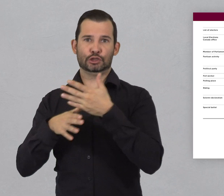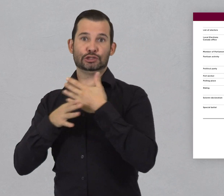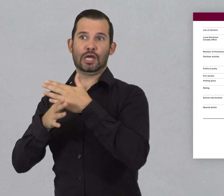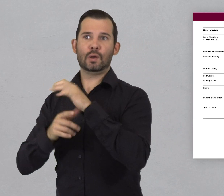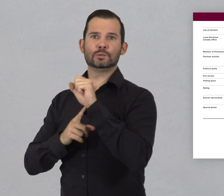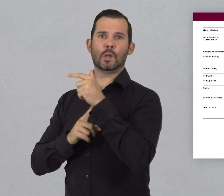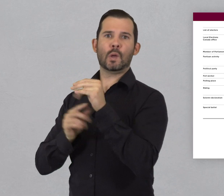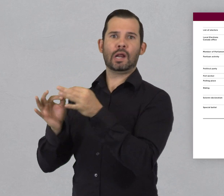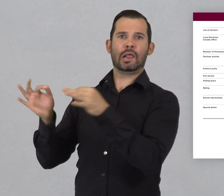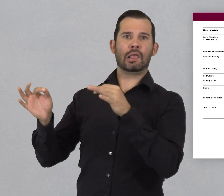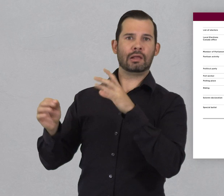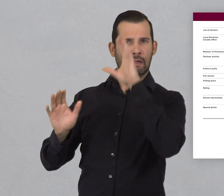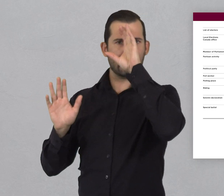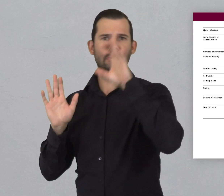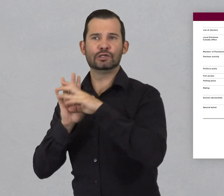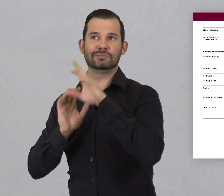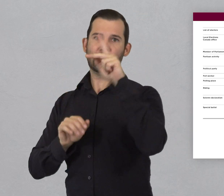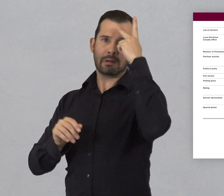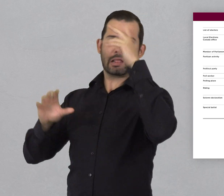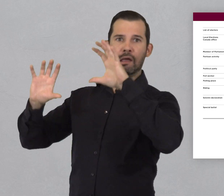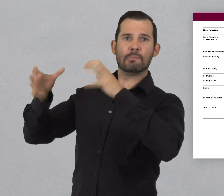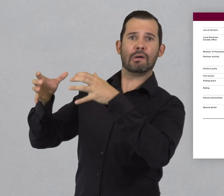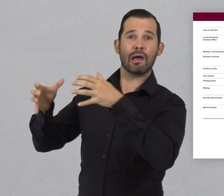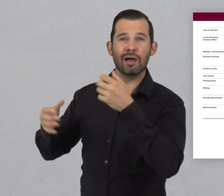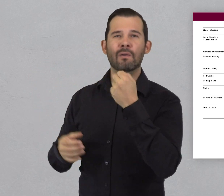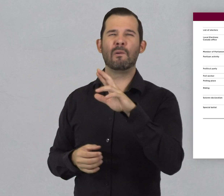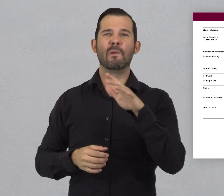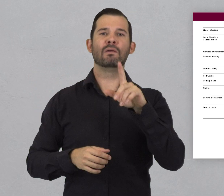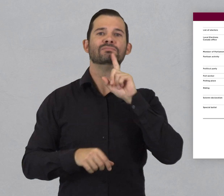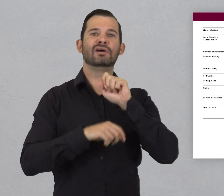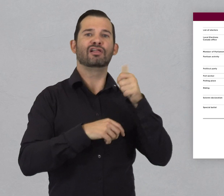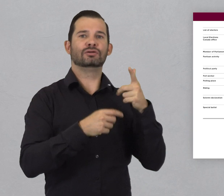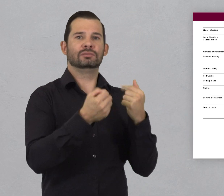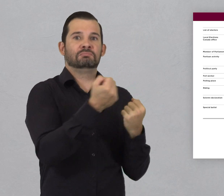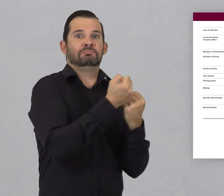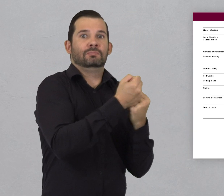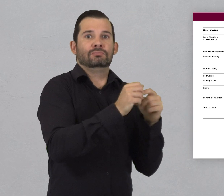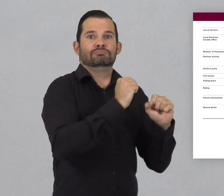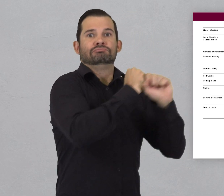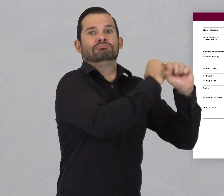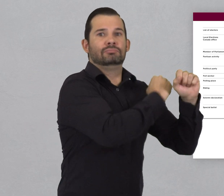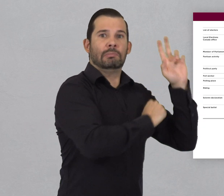the slogans and images of political parties or otherwise promoting a political party,